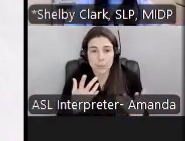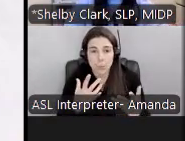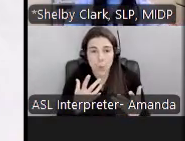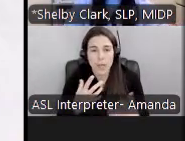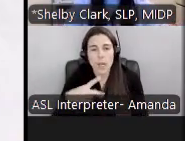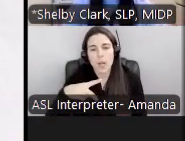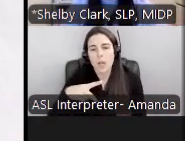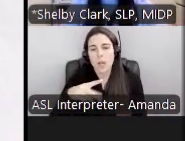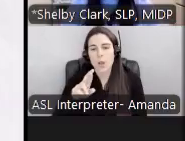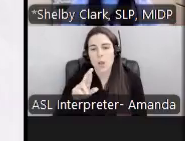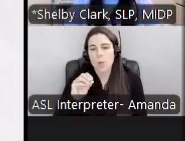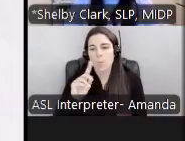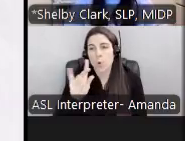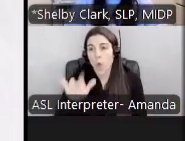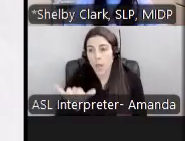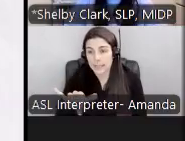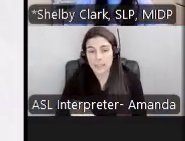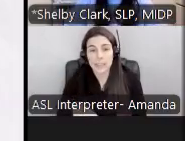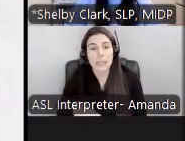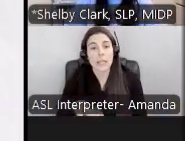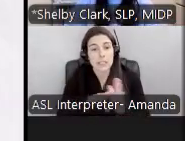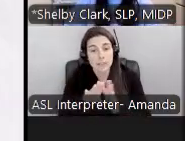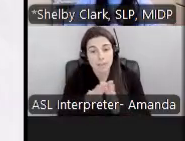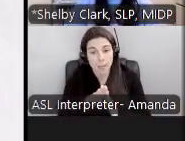roof, her conversation structure is emerging,